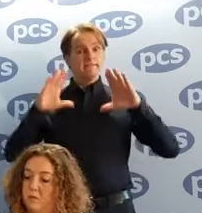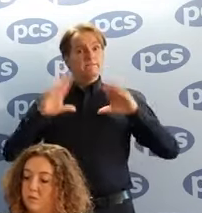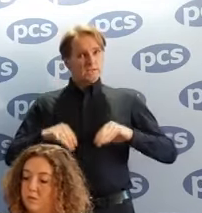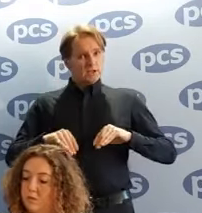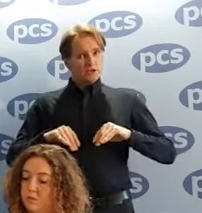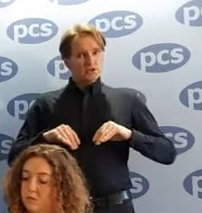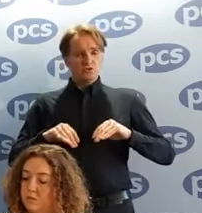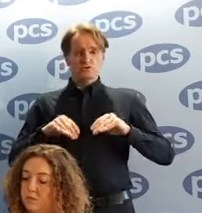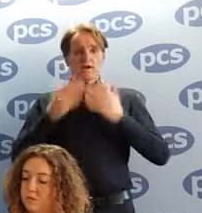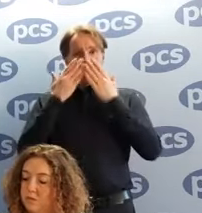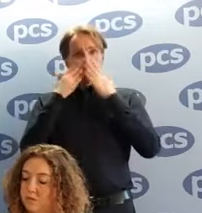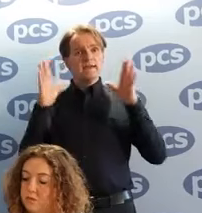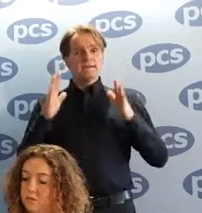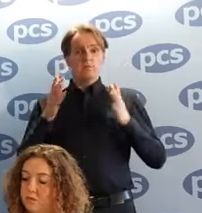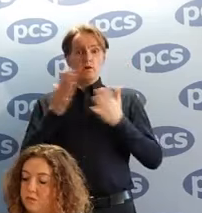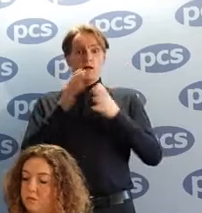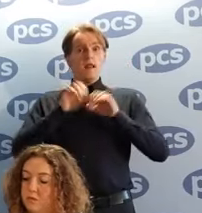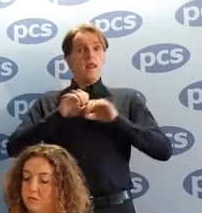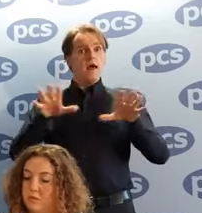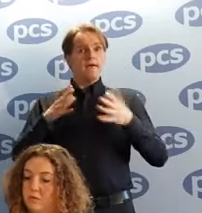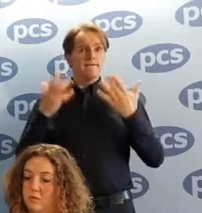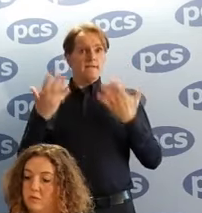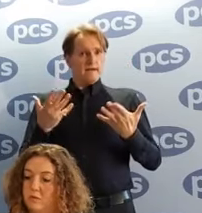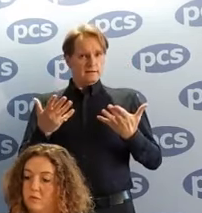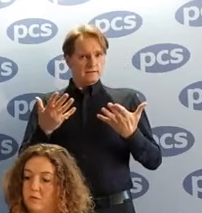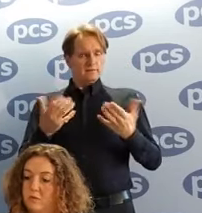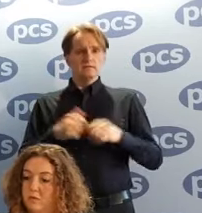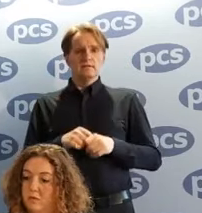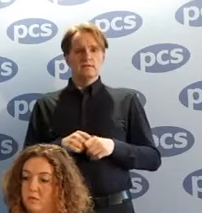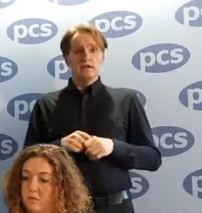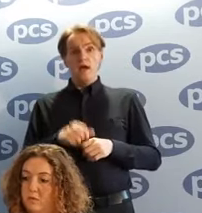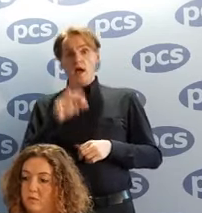our Facebook live event I hope you found the answers to the questions that you've